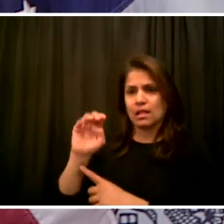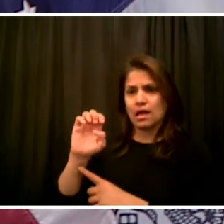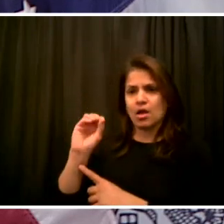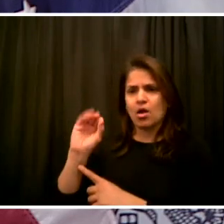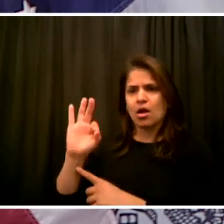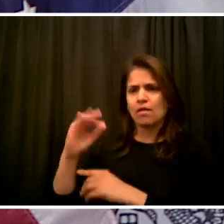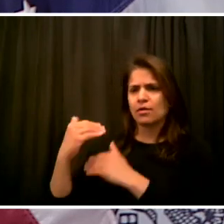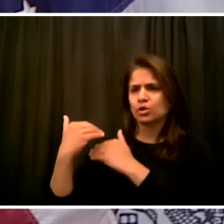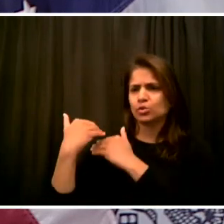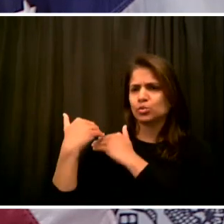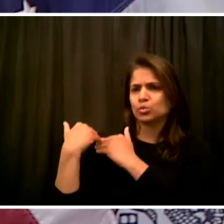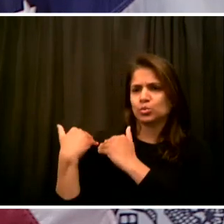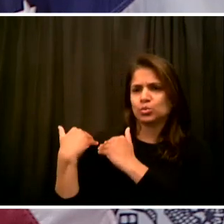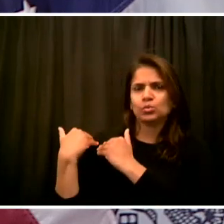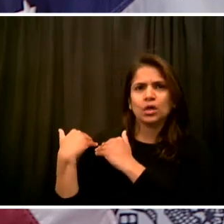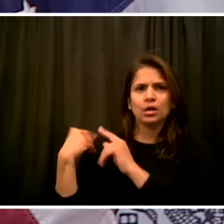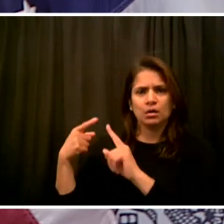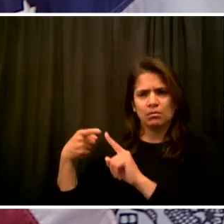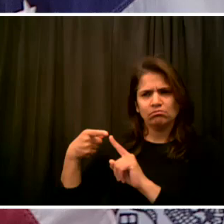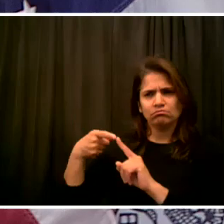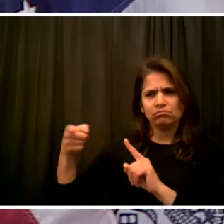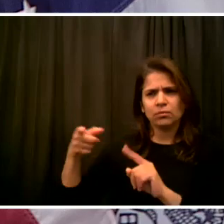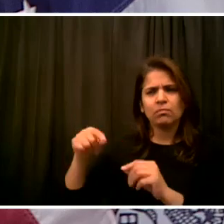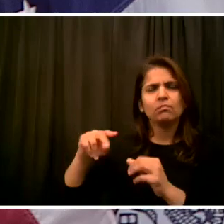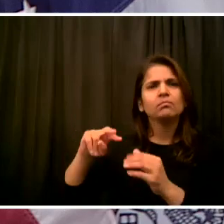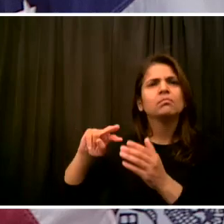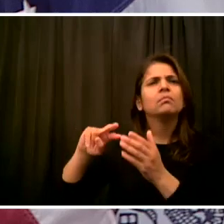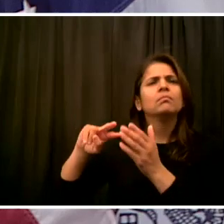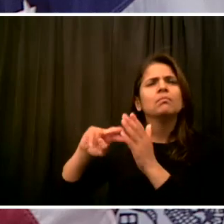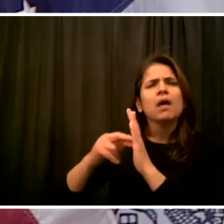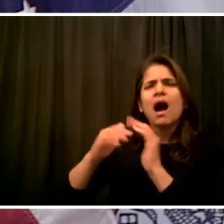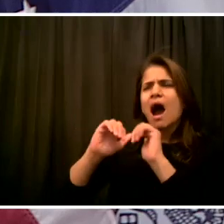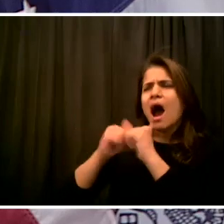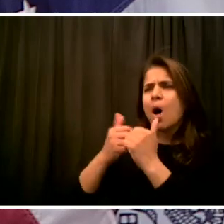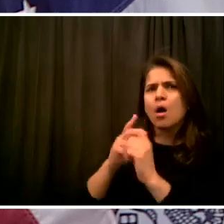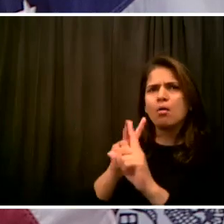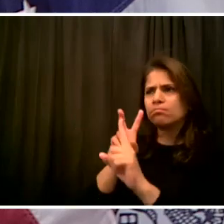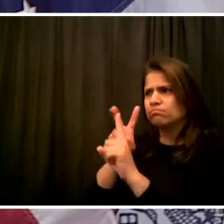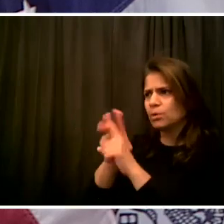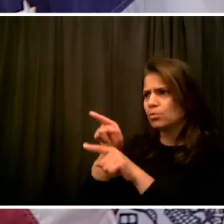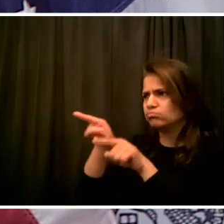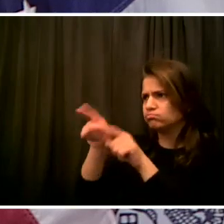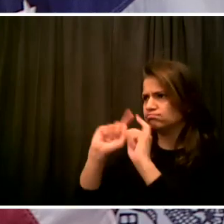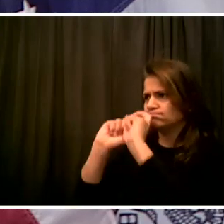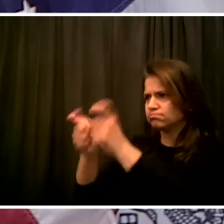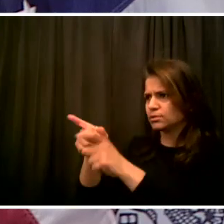F OTHE MEMBERS OF